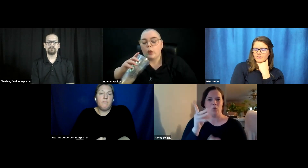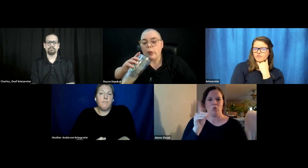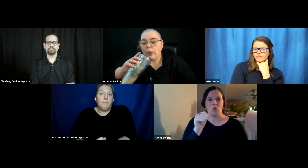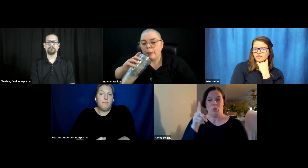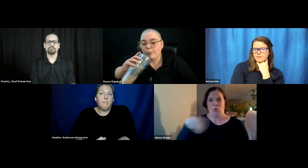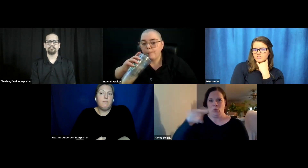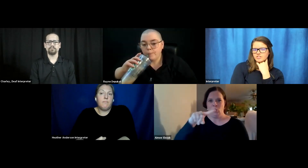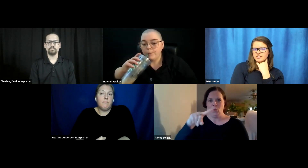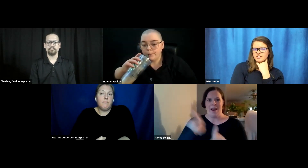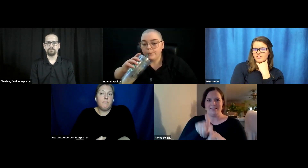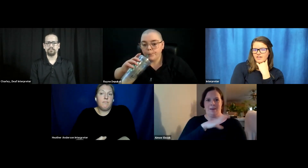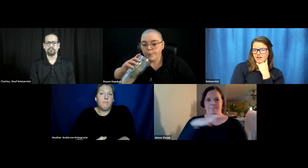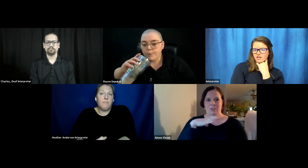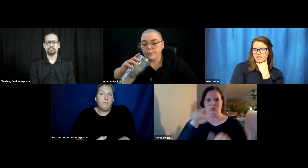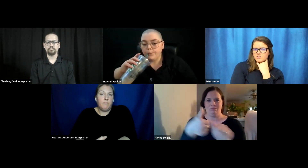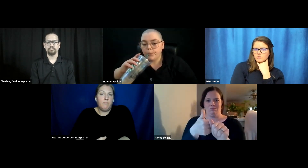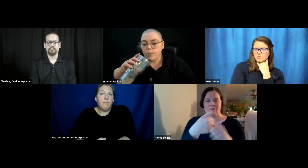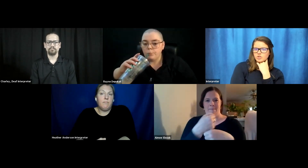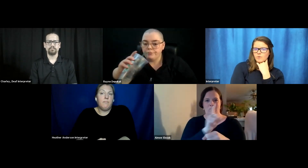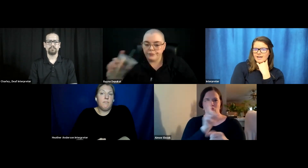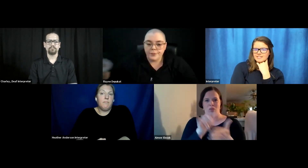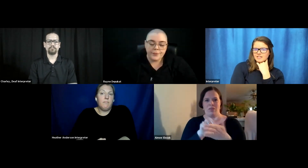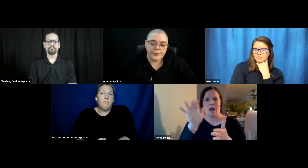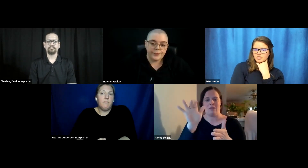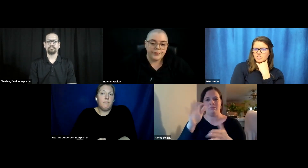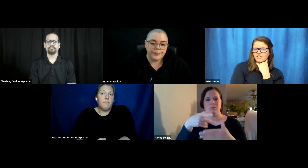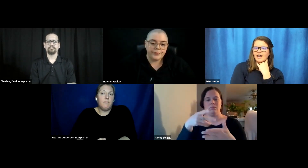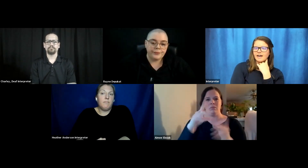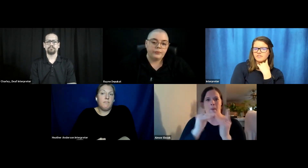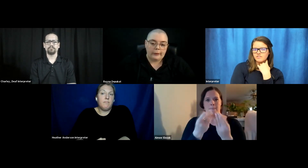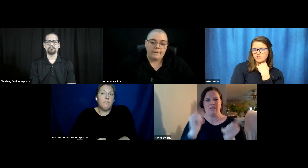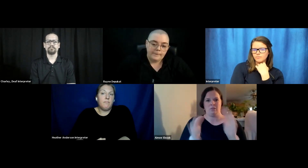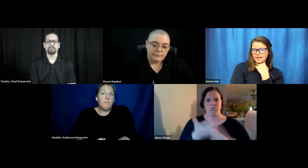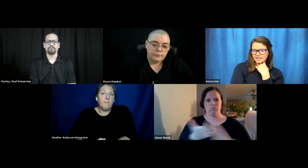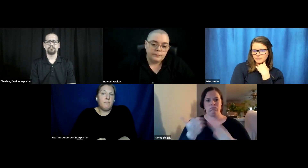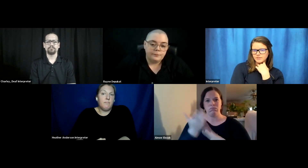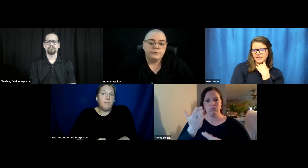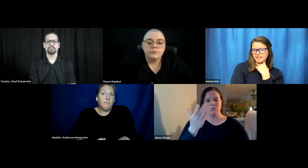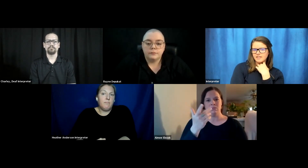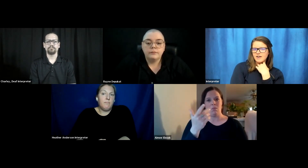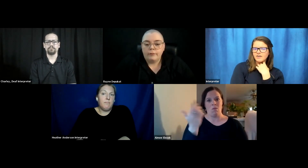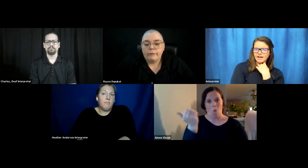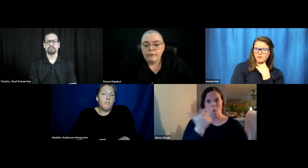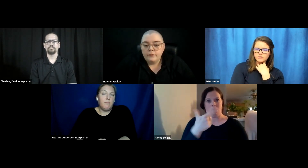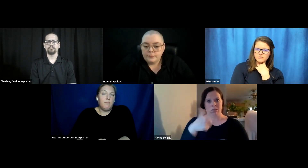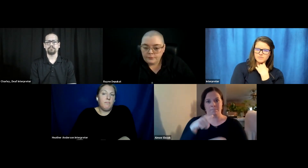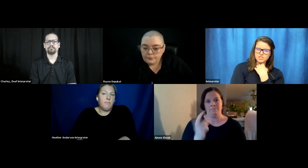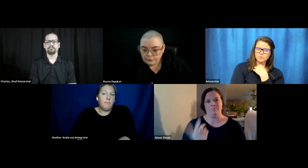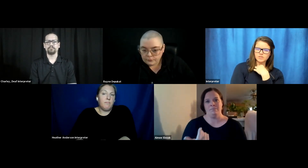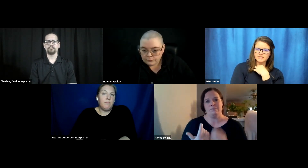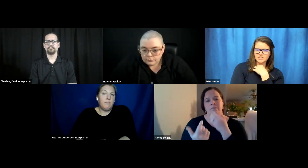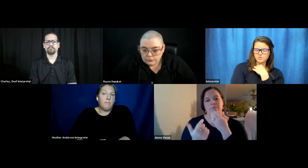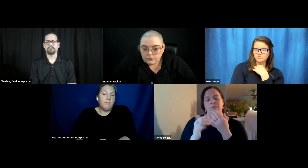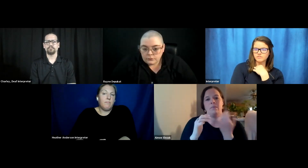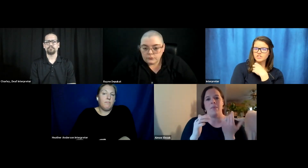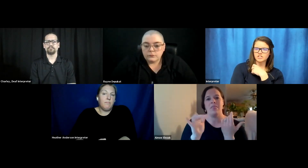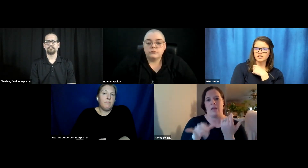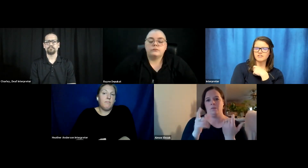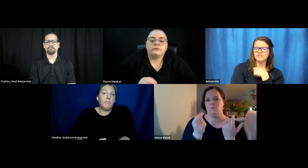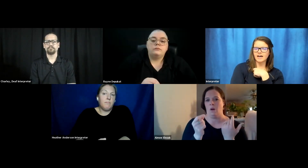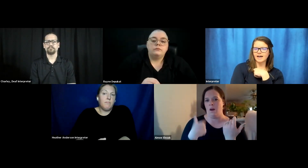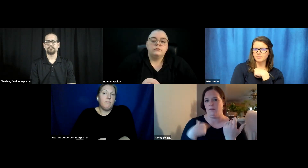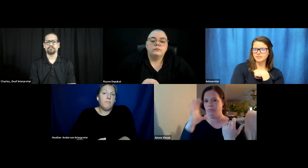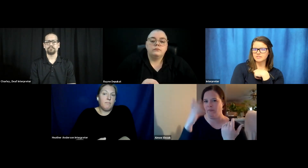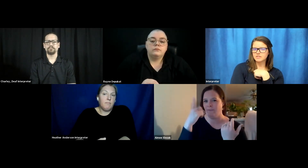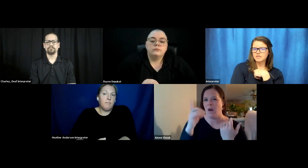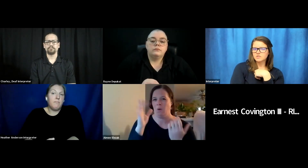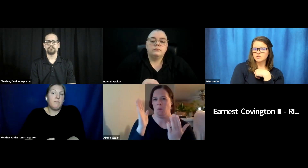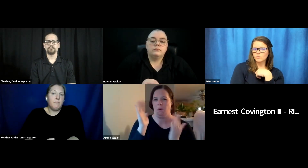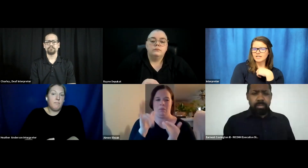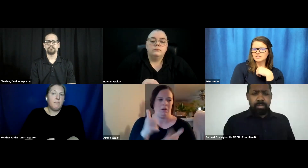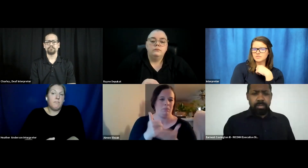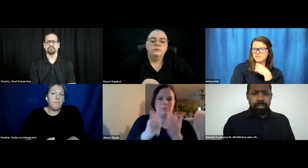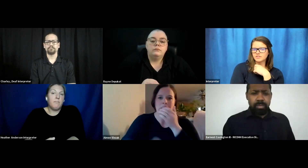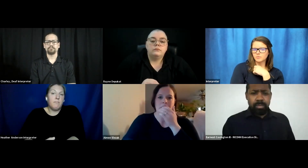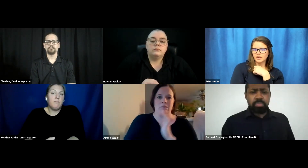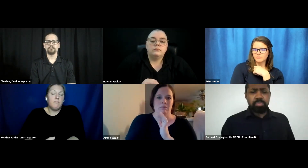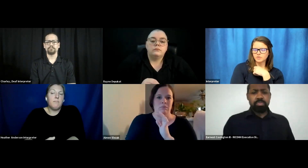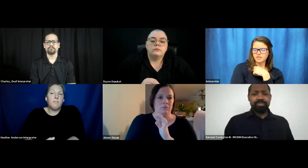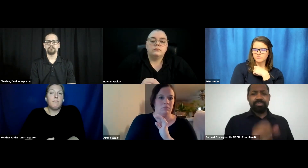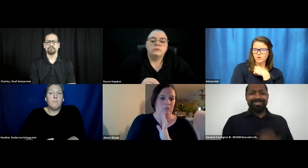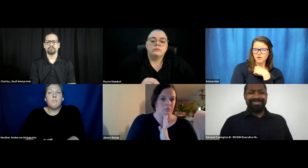if the referral specialist is not there. So do you as a commission have an official backup plan on how the commission will continue to function. If that happens, so that's specifically what I'm looking for.